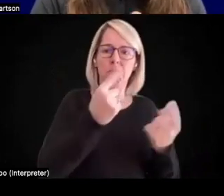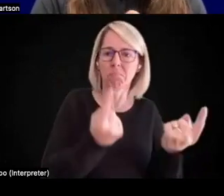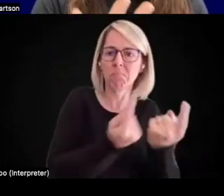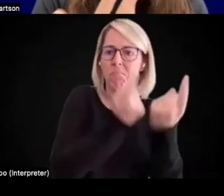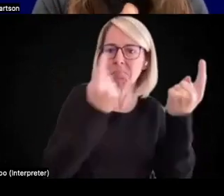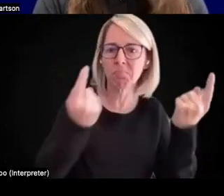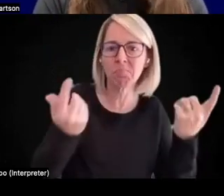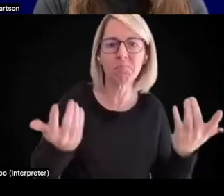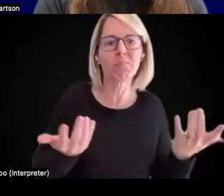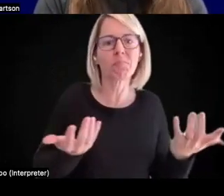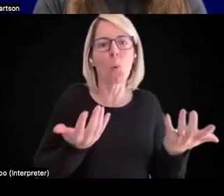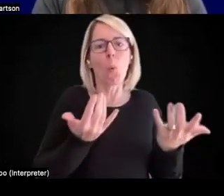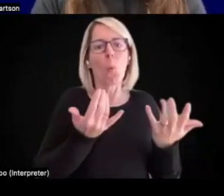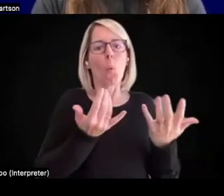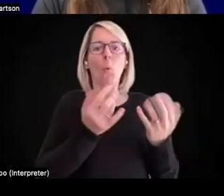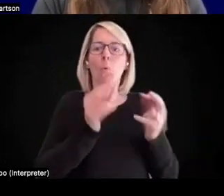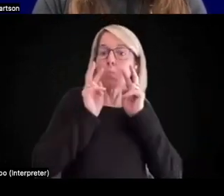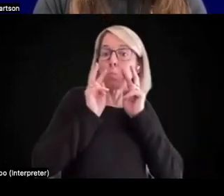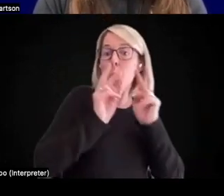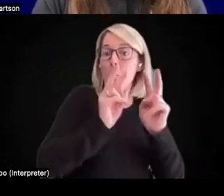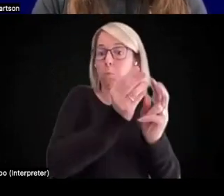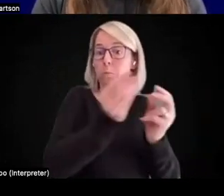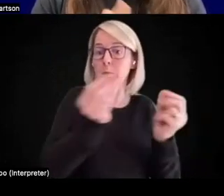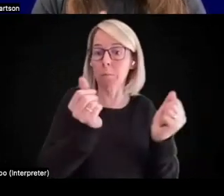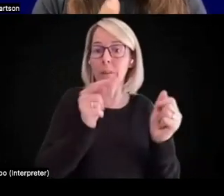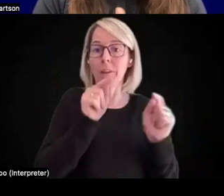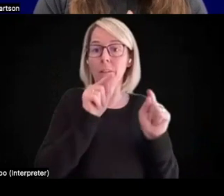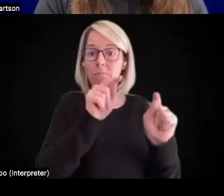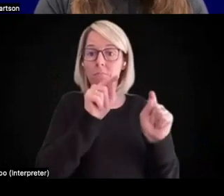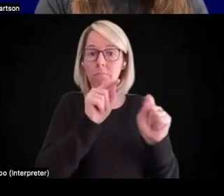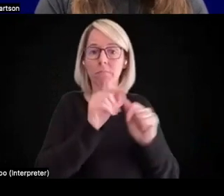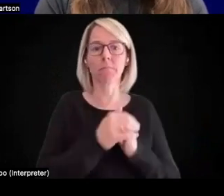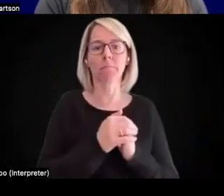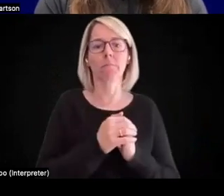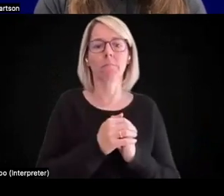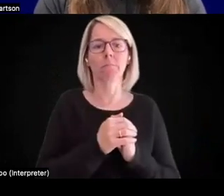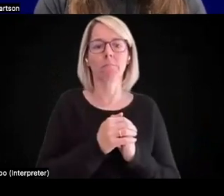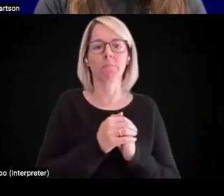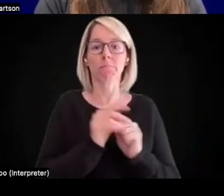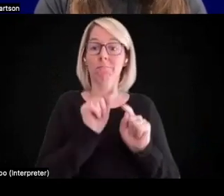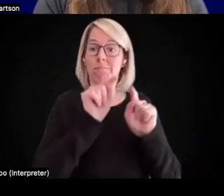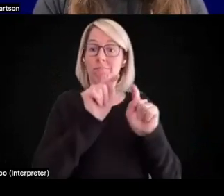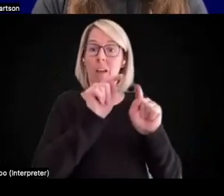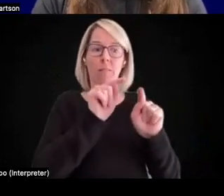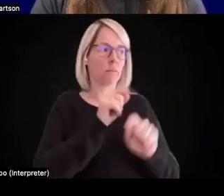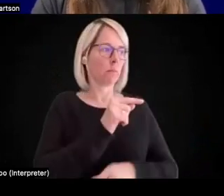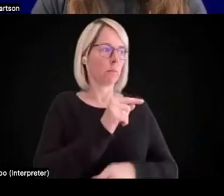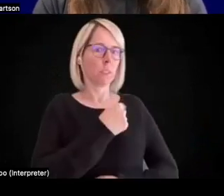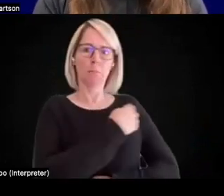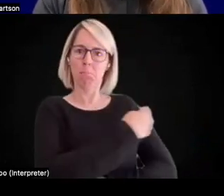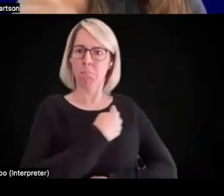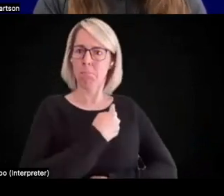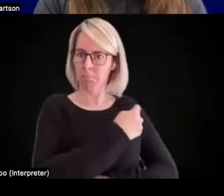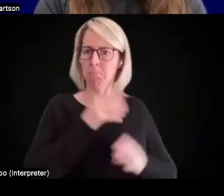you're observing, but whatever it is that you're attending to, you have an awareness that the other